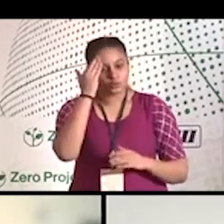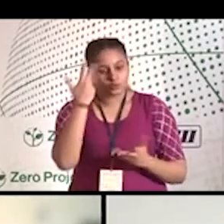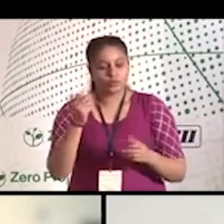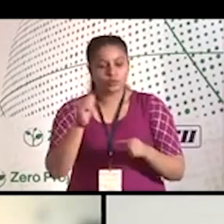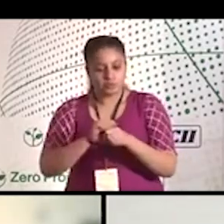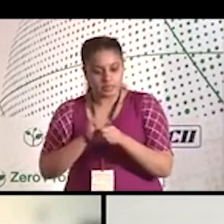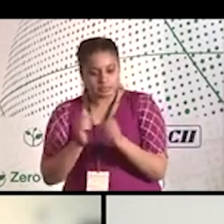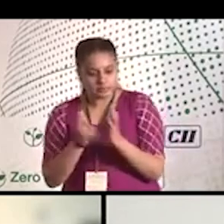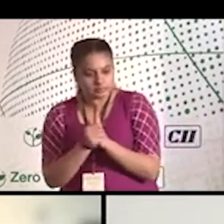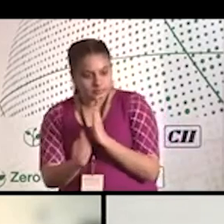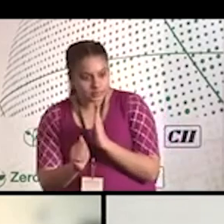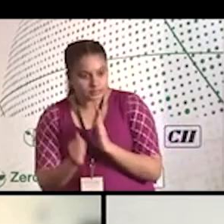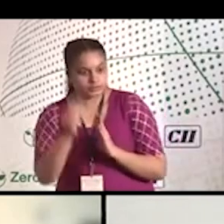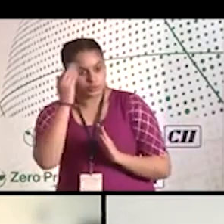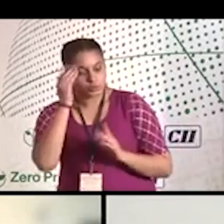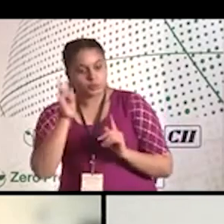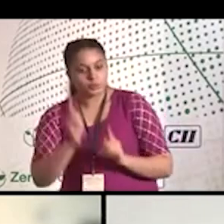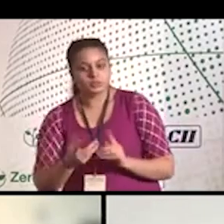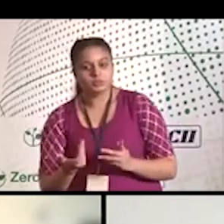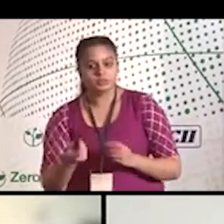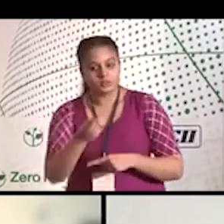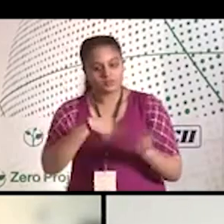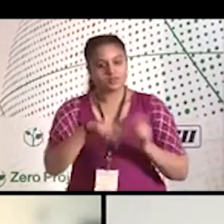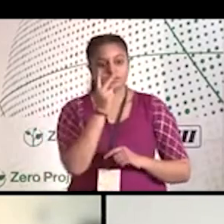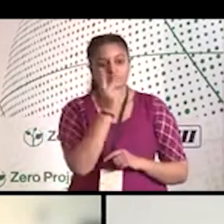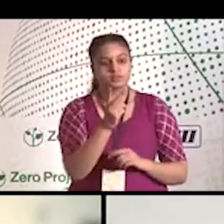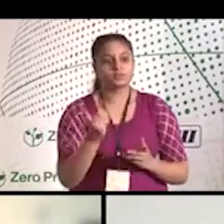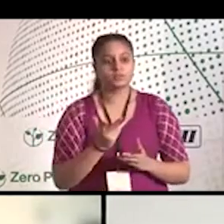So another barrier we see is the candidates don't have the ready